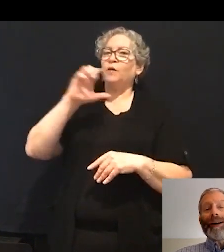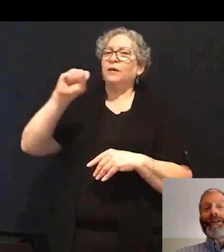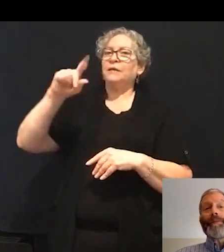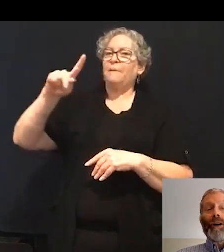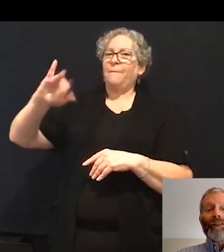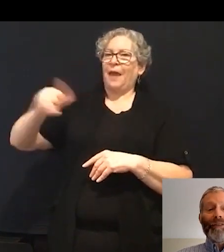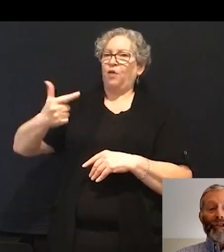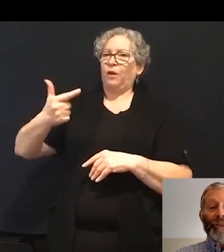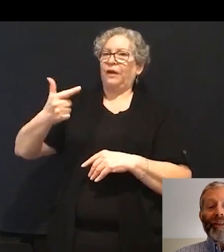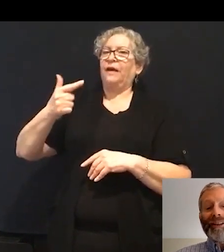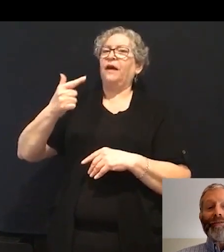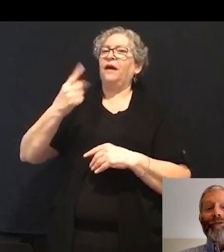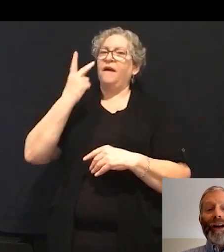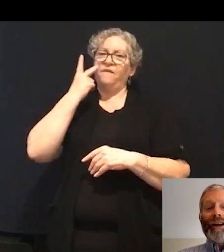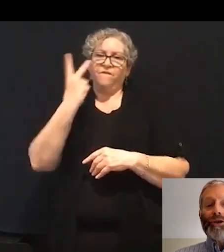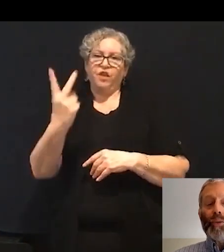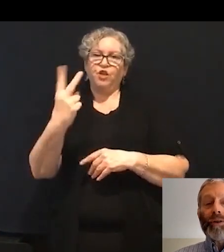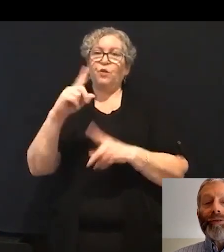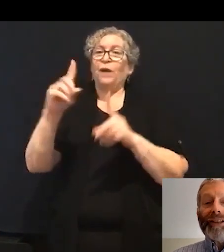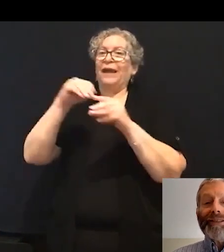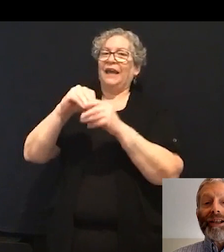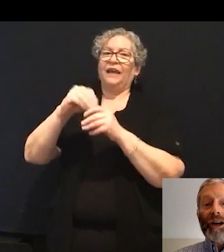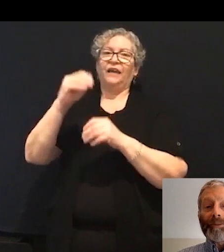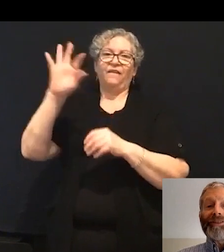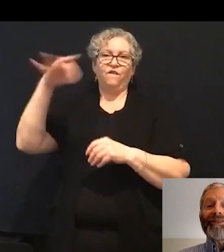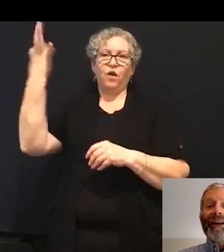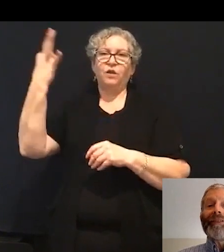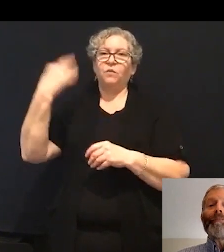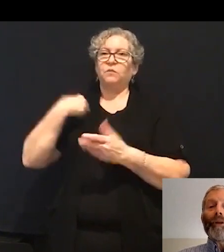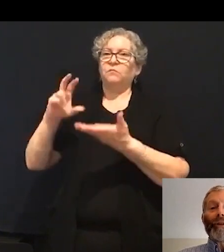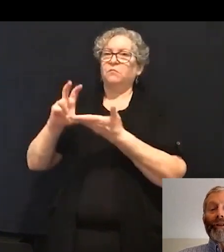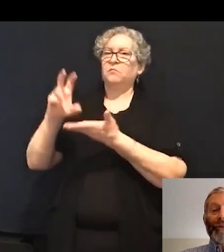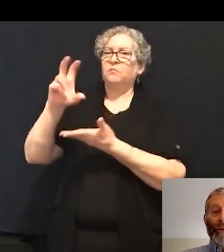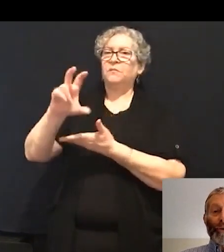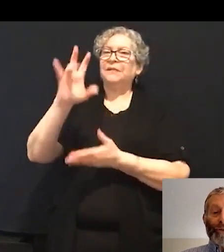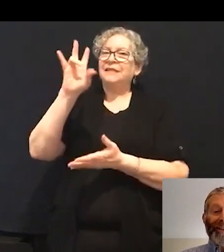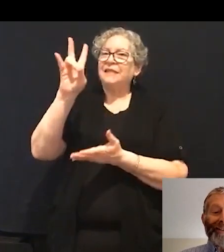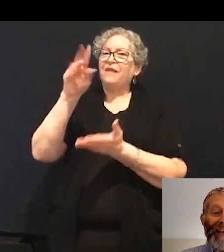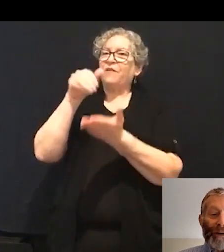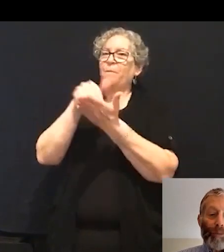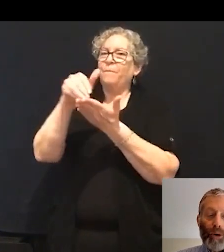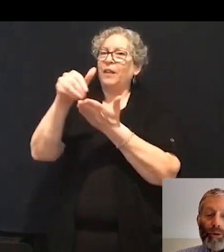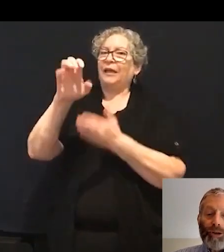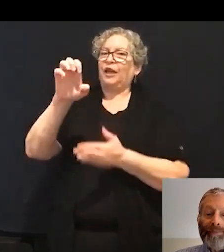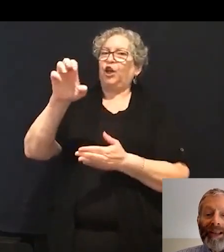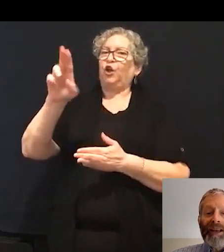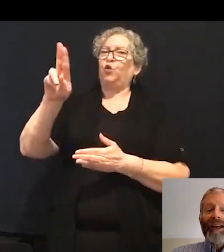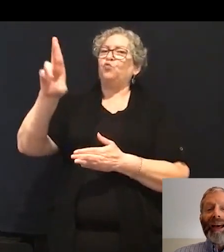by SparingVision in France. We're investing up to seven million euros in that approach.